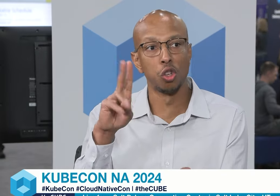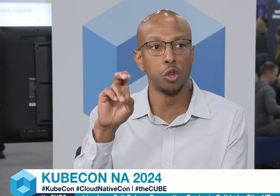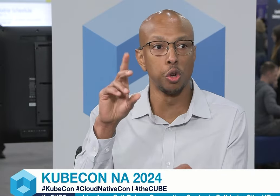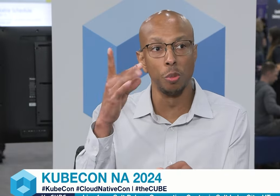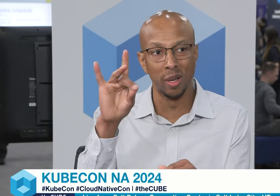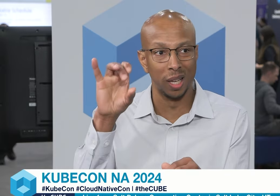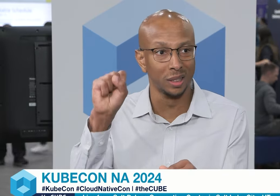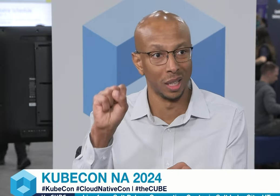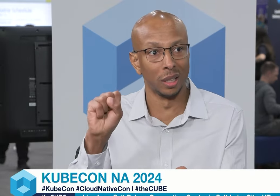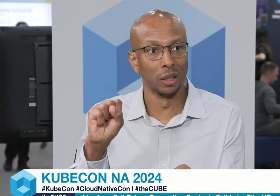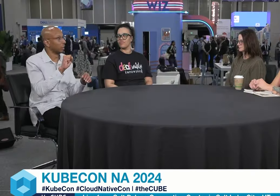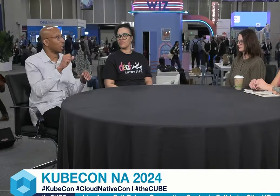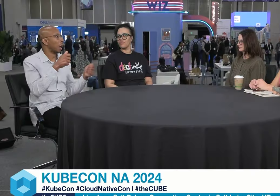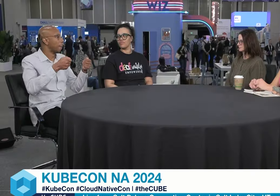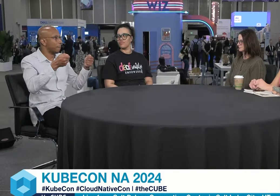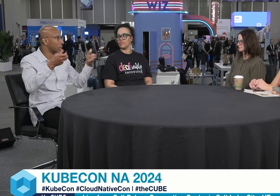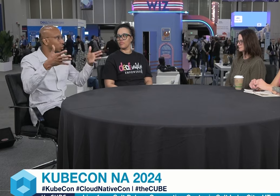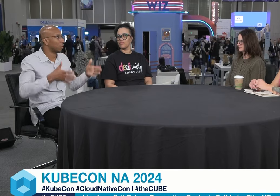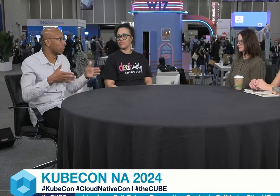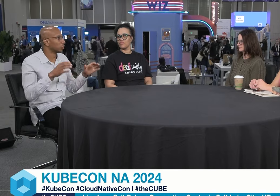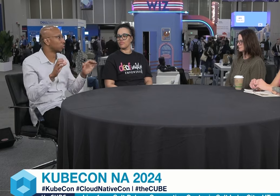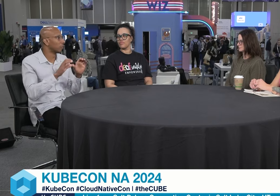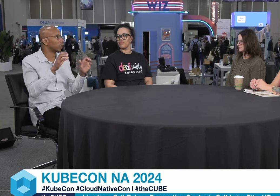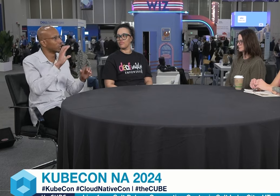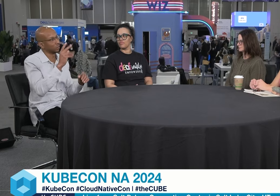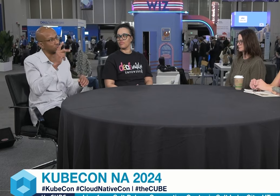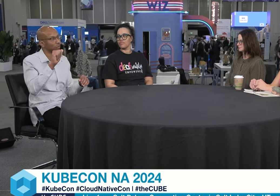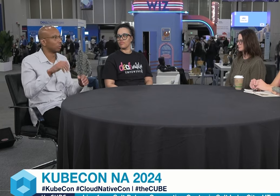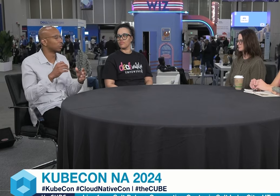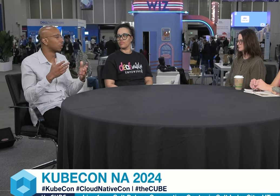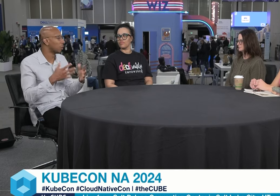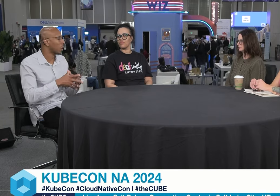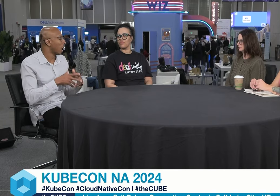for the C certifications for becoming a Kubenaut.